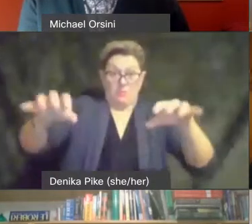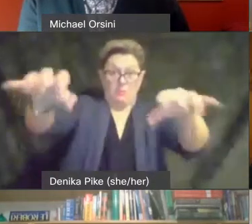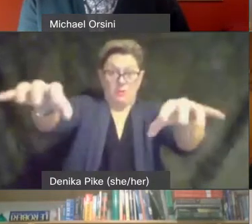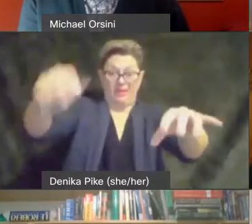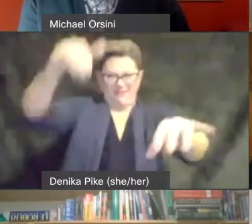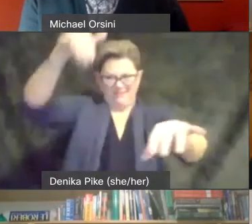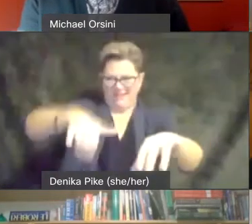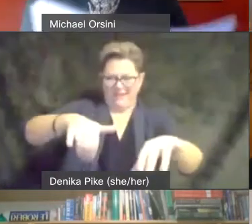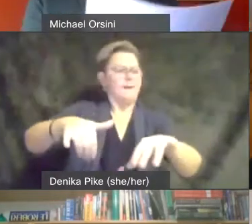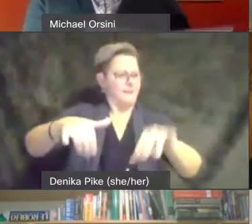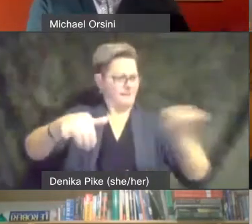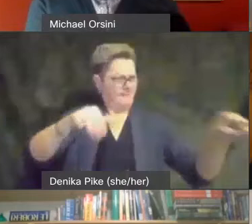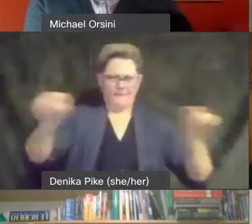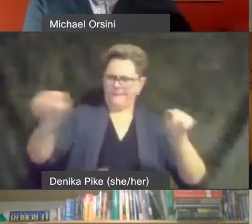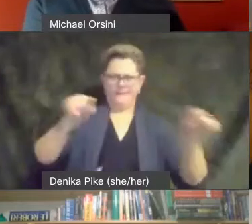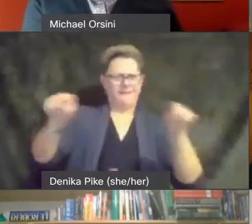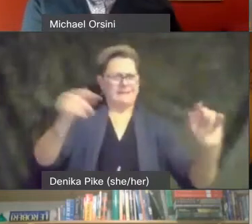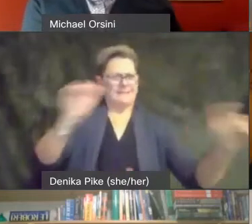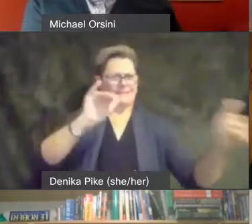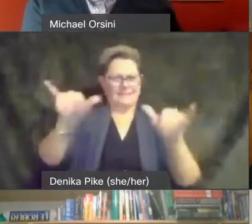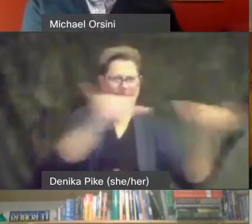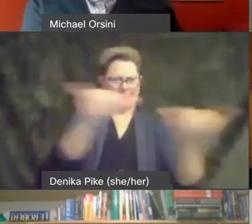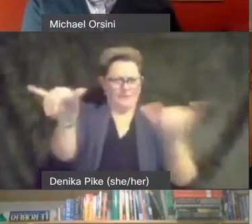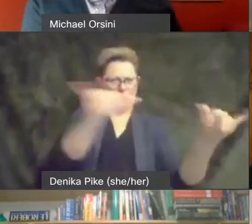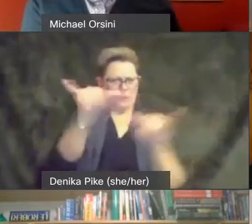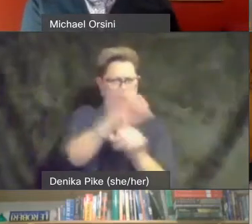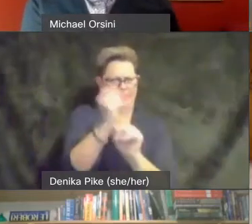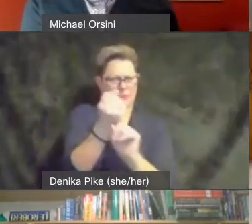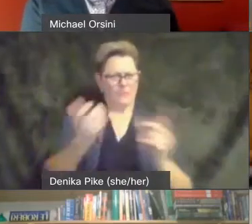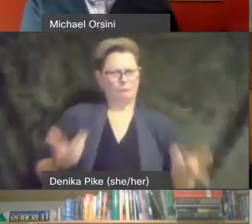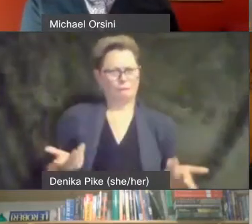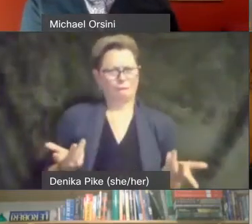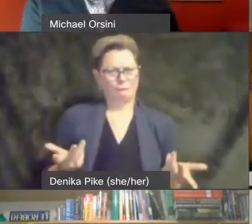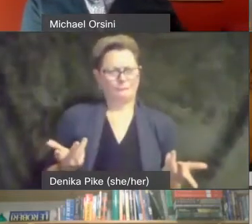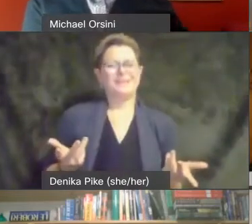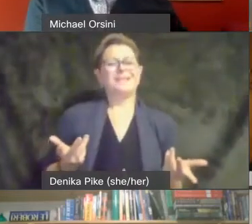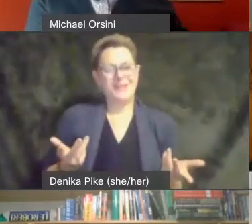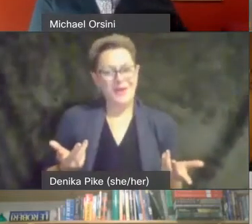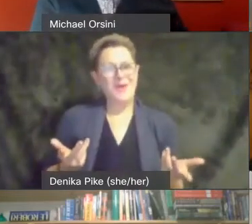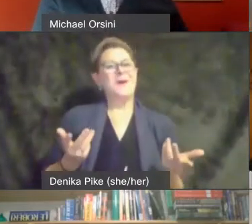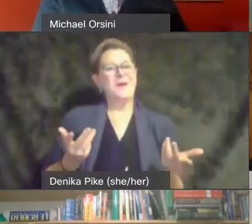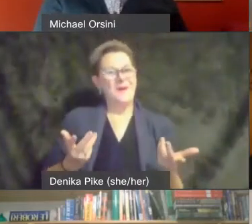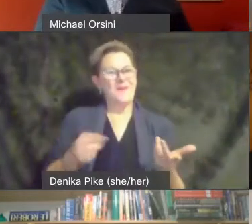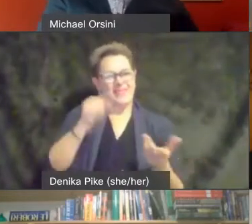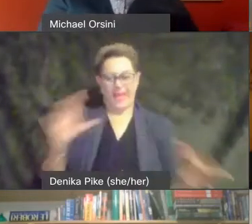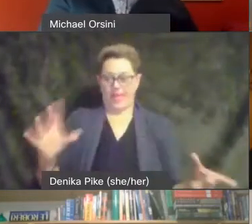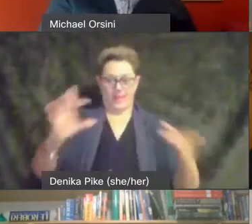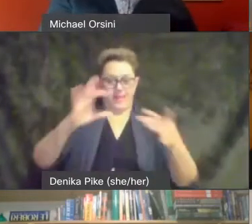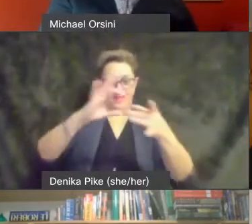Then people would give rural and urban communities credit for us. So, get out of the gate. Those linkages are really important to me.